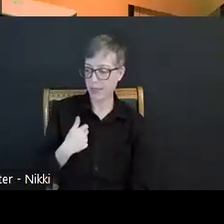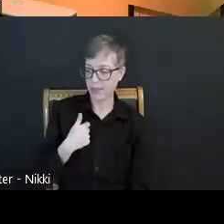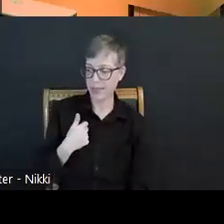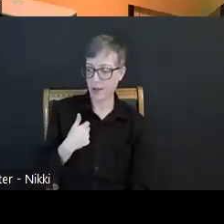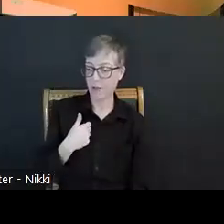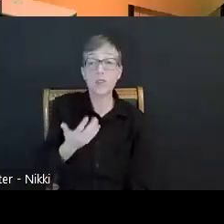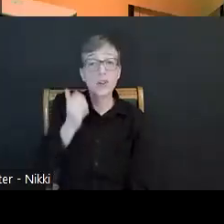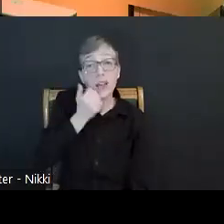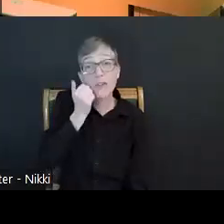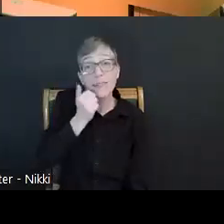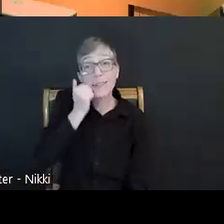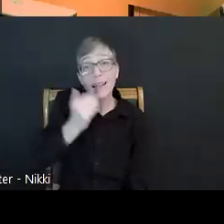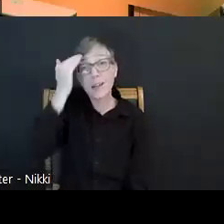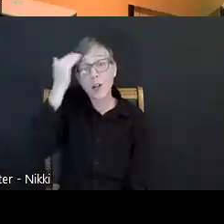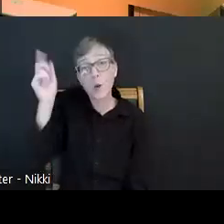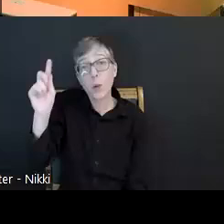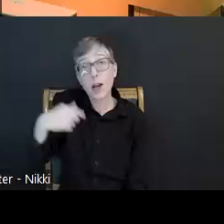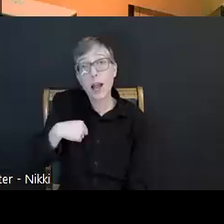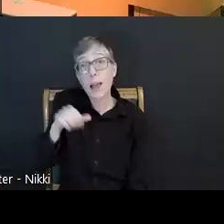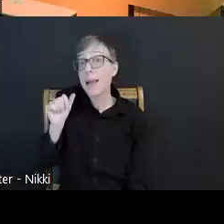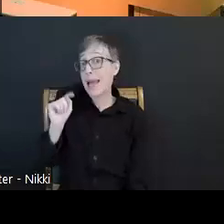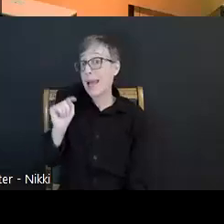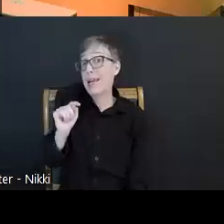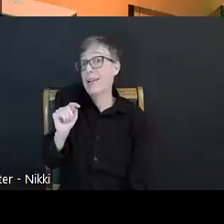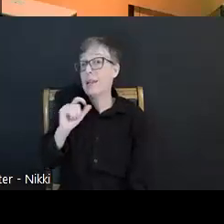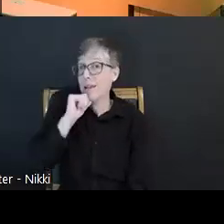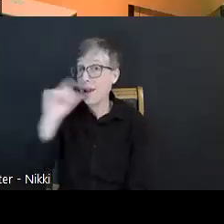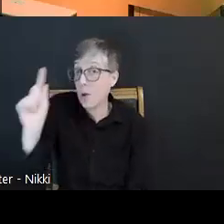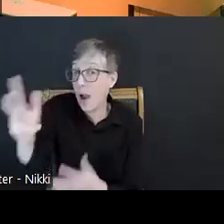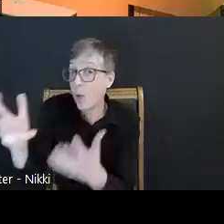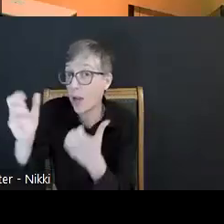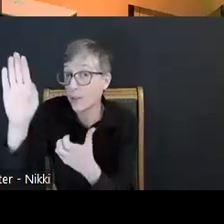really important right not where I want to be um but where I'm actually at what I'm struggling with